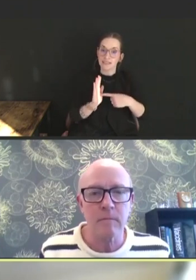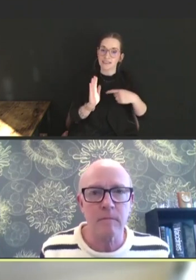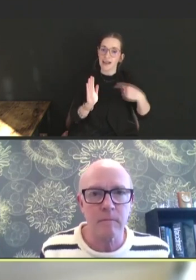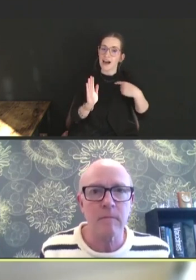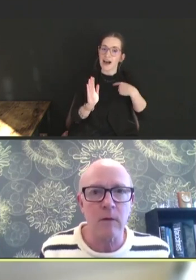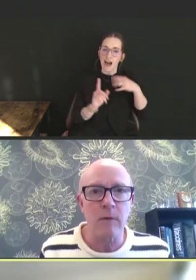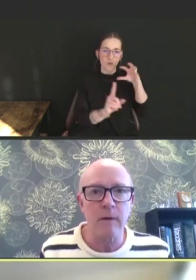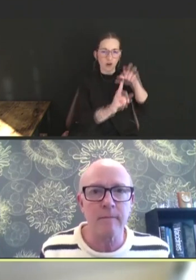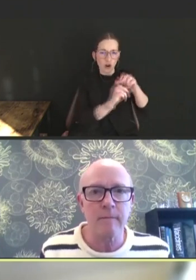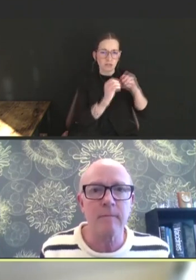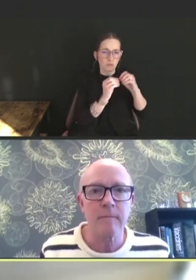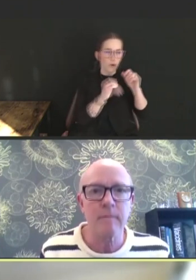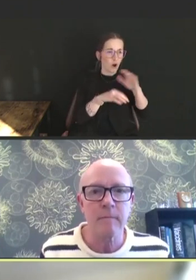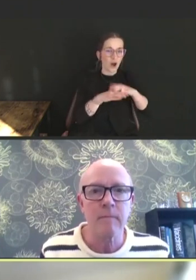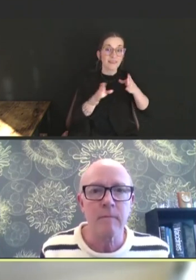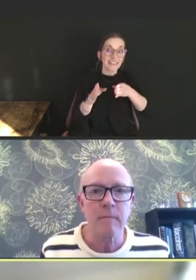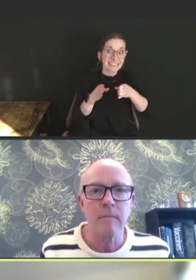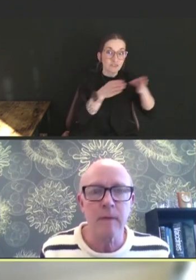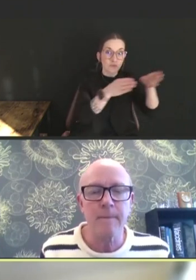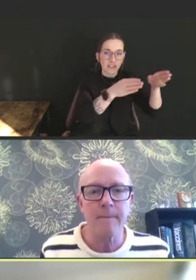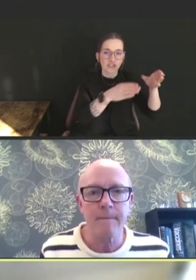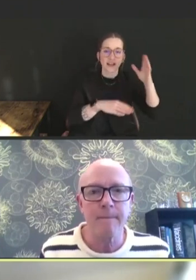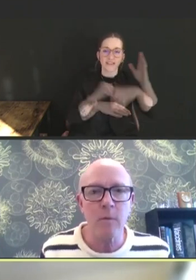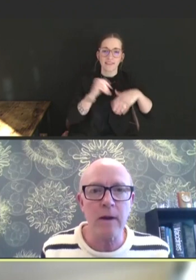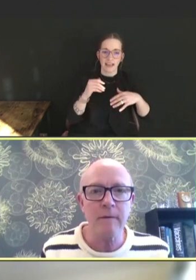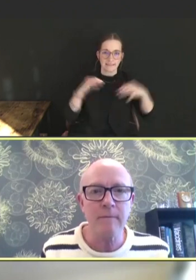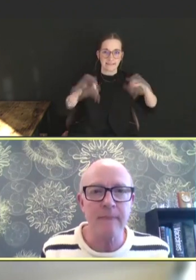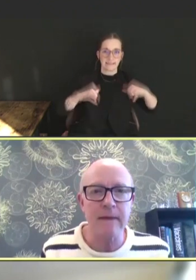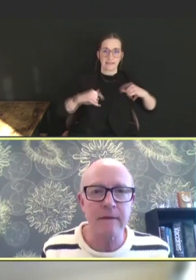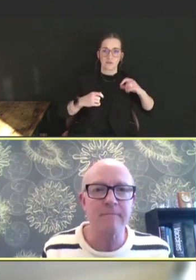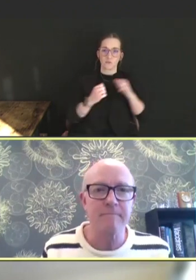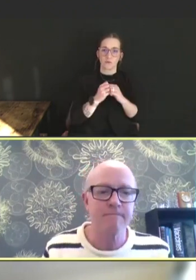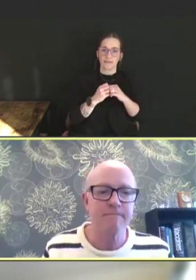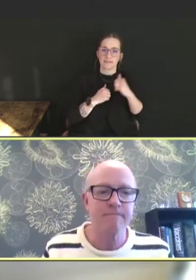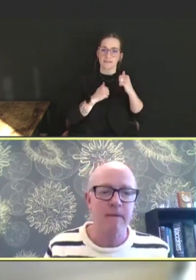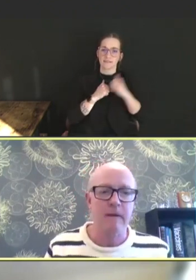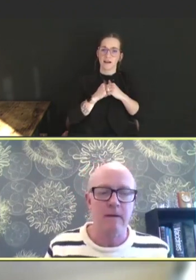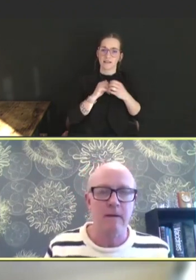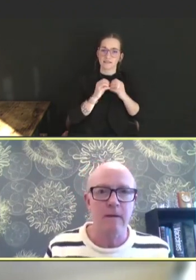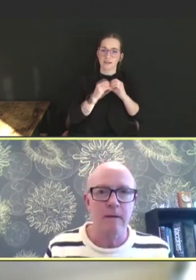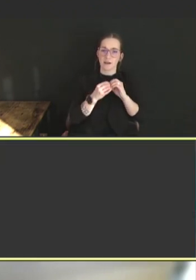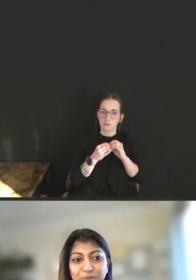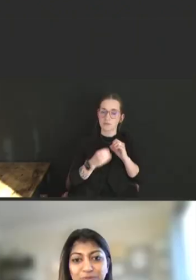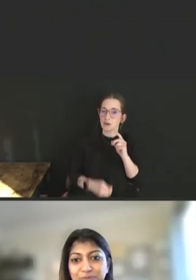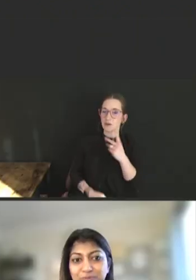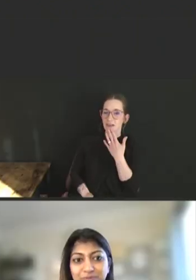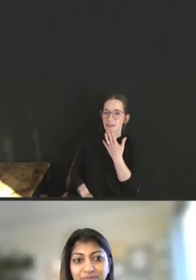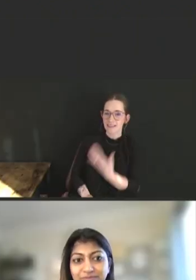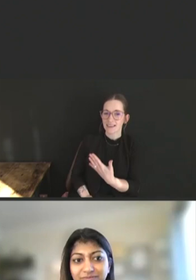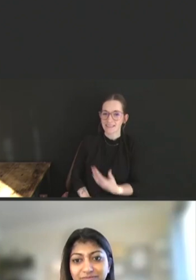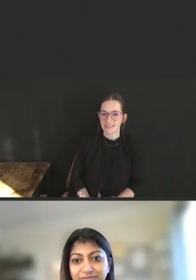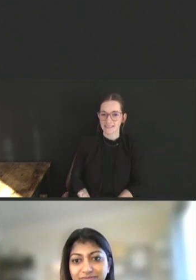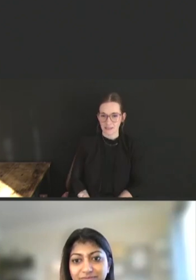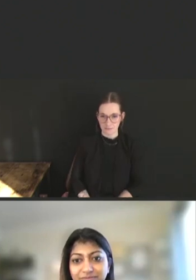versus sticking to solid numbers. Tim Cook: Yeah. Okay, thanks. Nadini Selvam: Thank you. Robert Hopkins: Thank you.